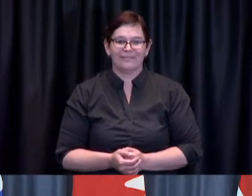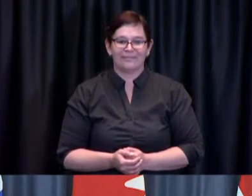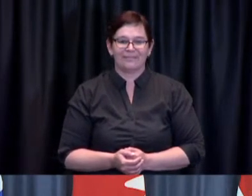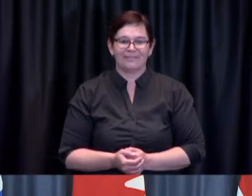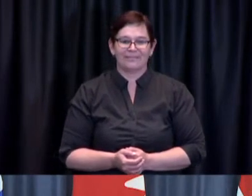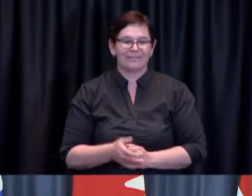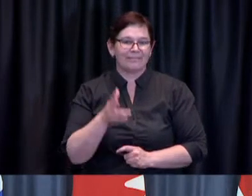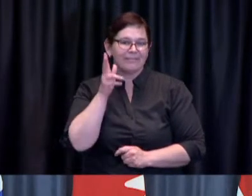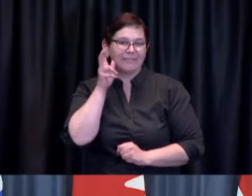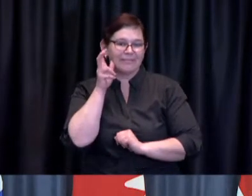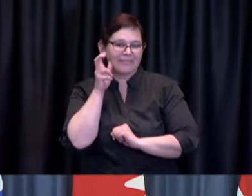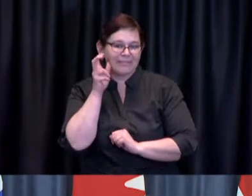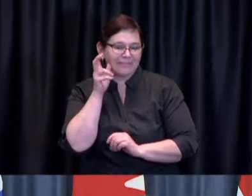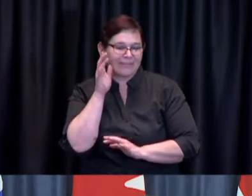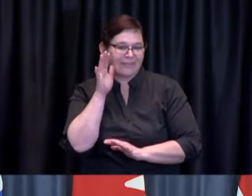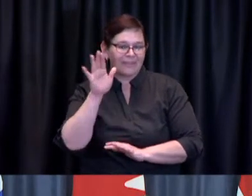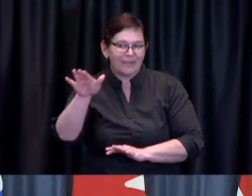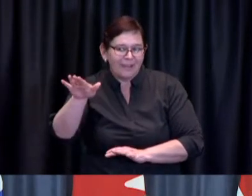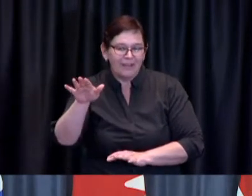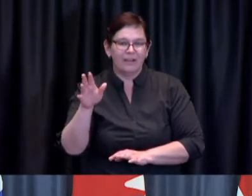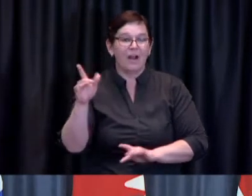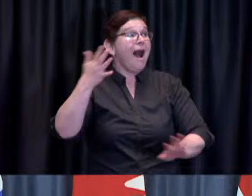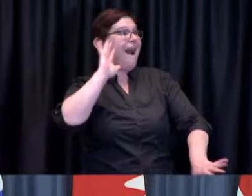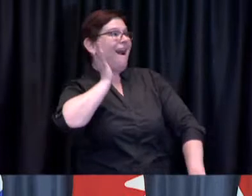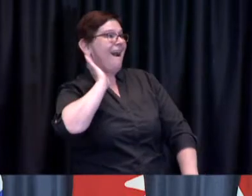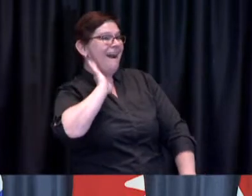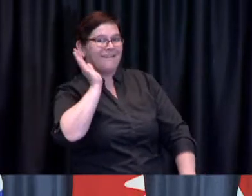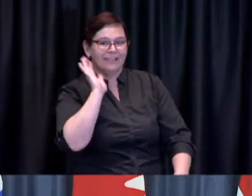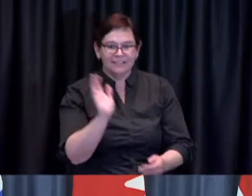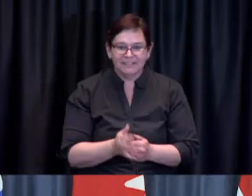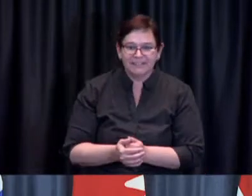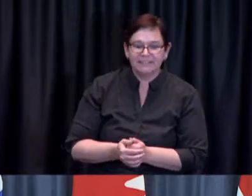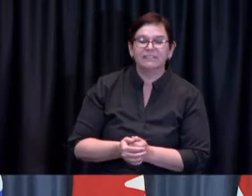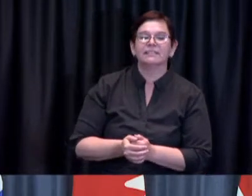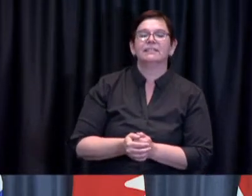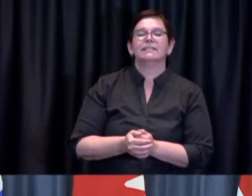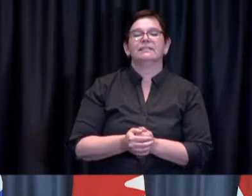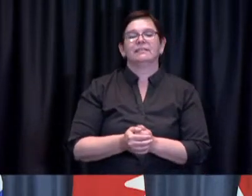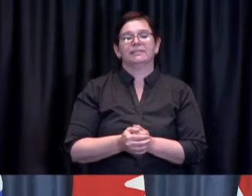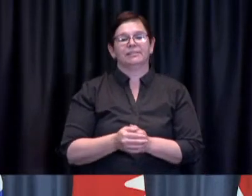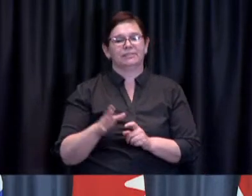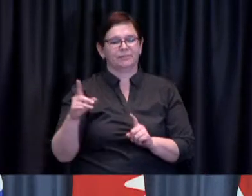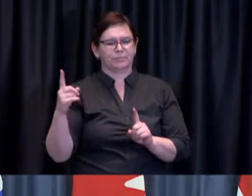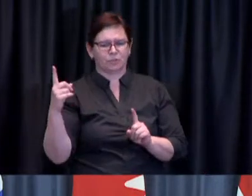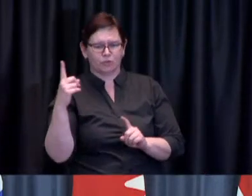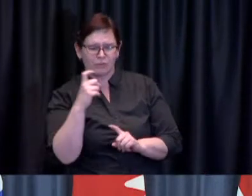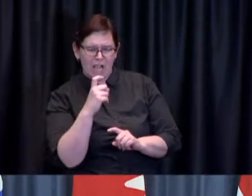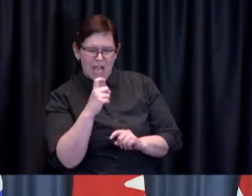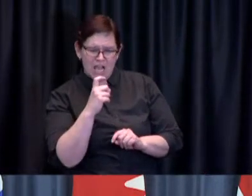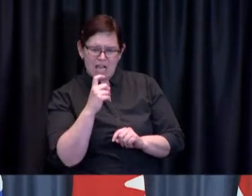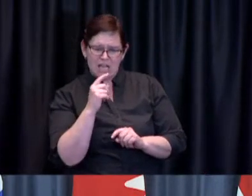There you go hi there yeah thanks um a question I think for both Mayor Tory and Dr. de Villa